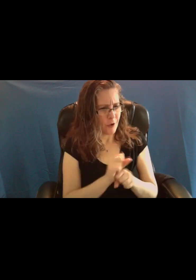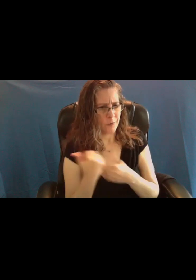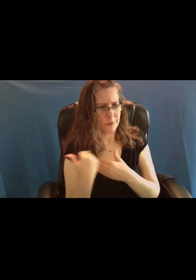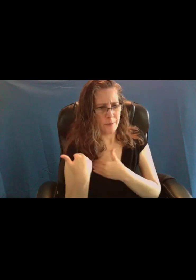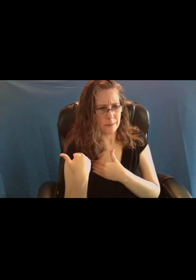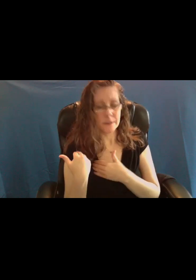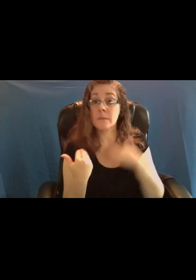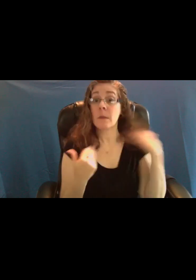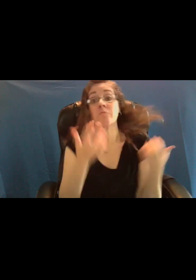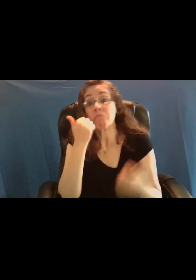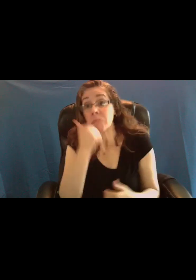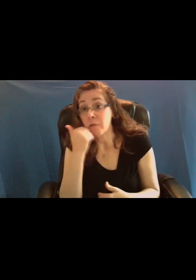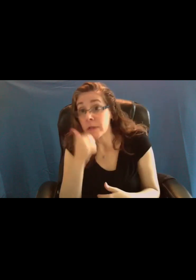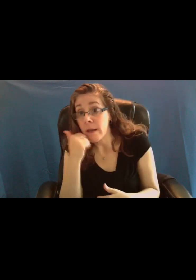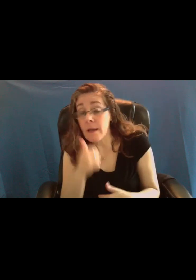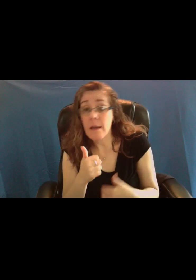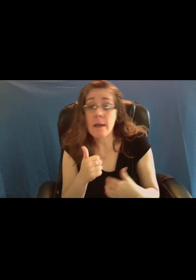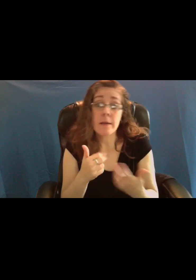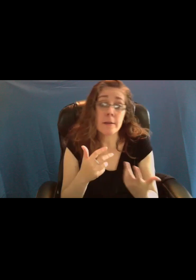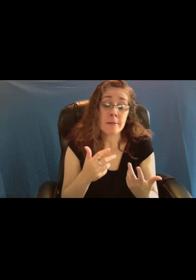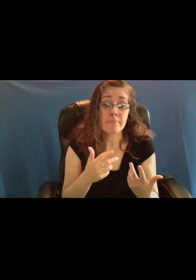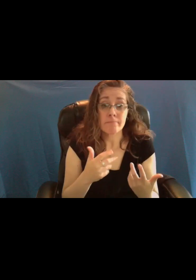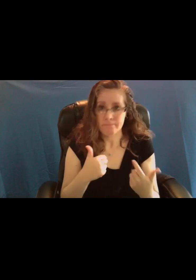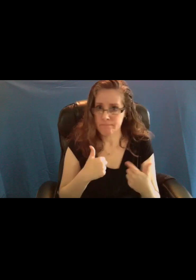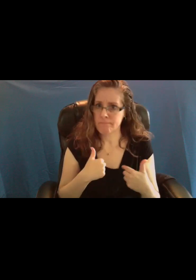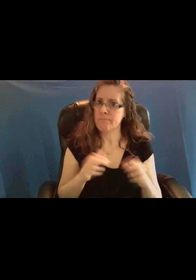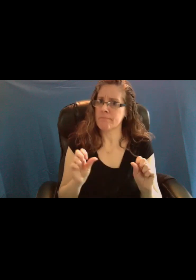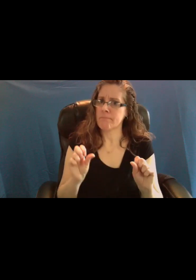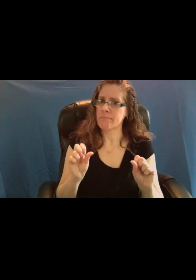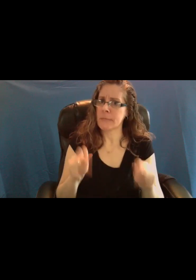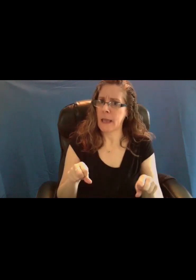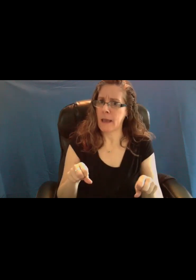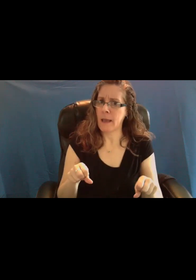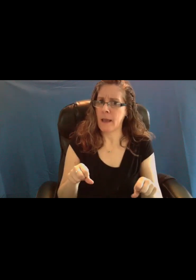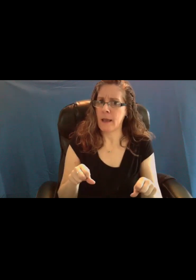the day-to-day, uhm, I'm able to -- you know, my employer can communicate